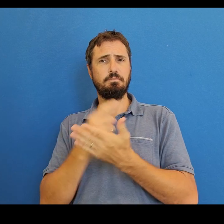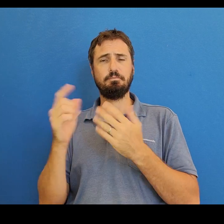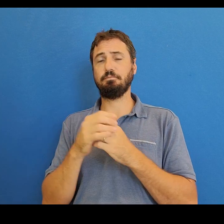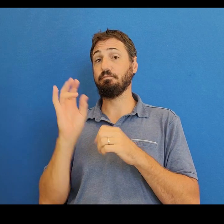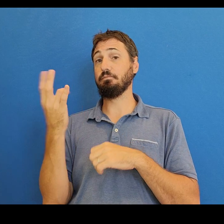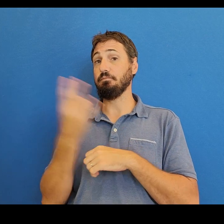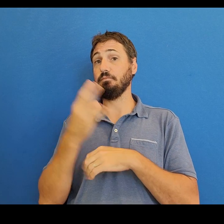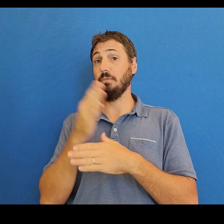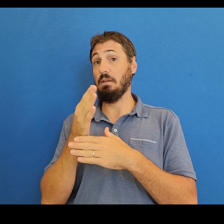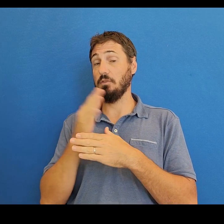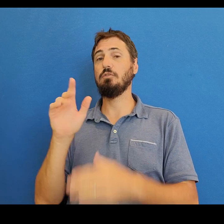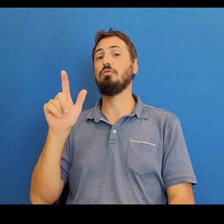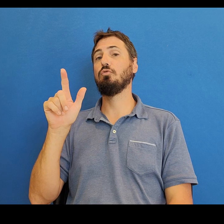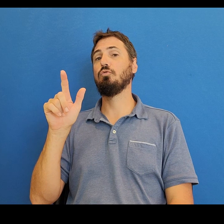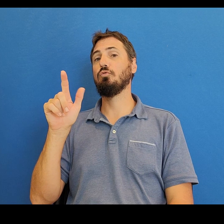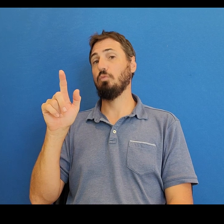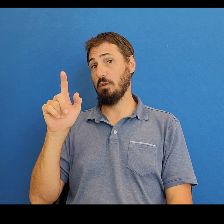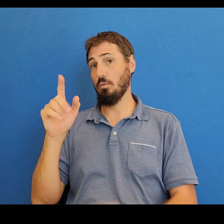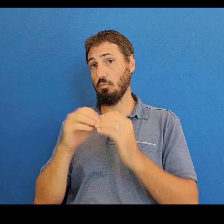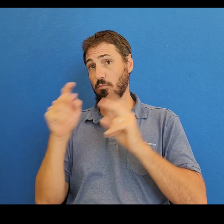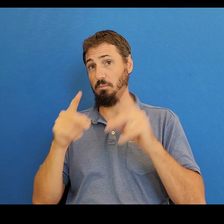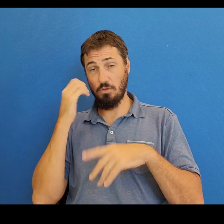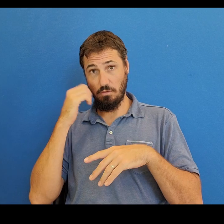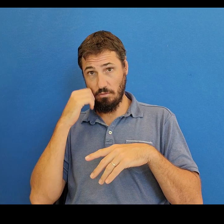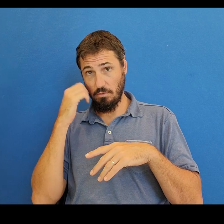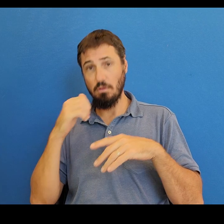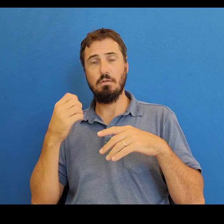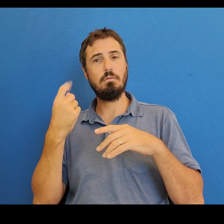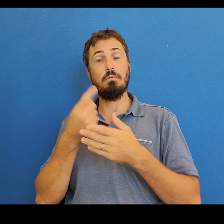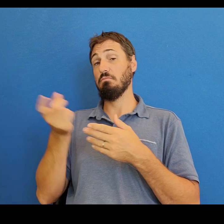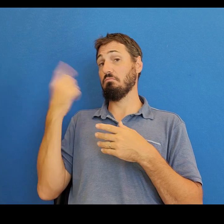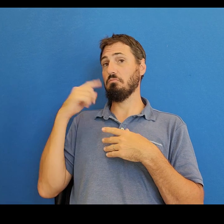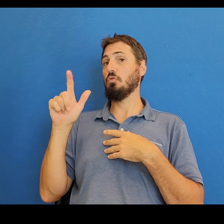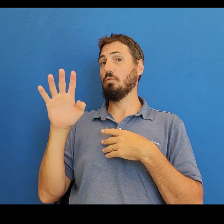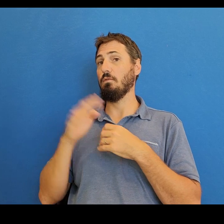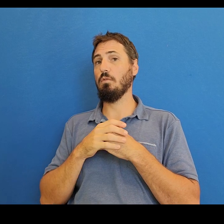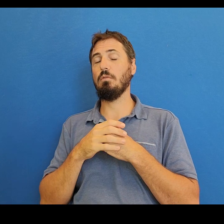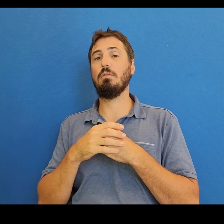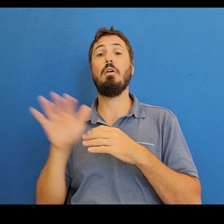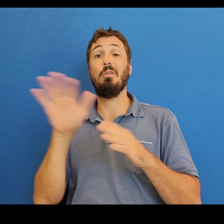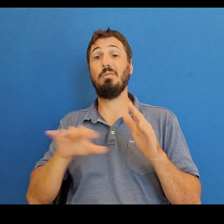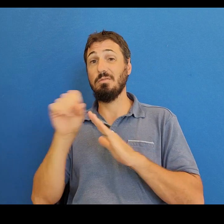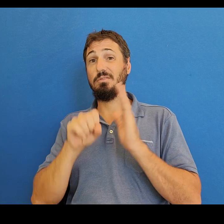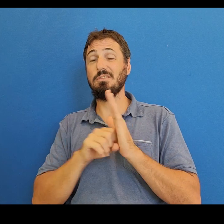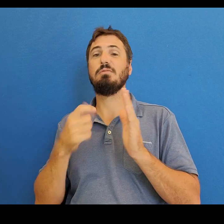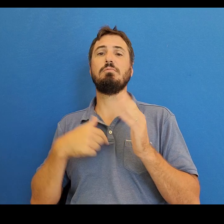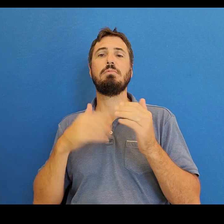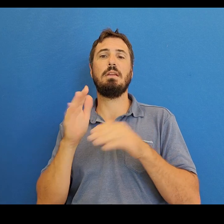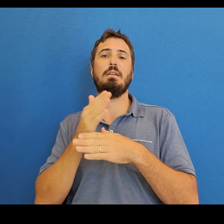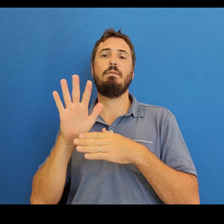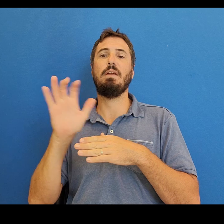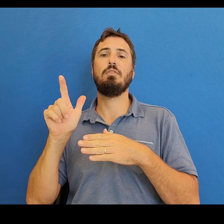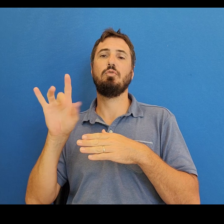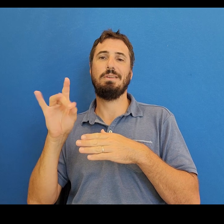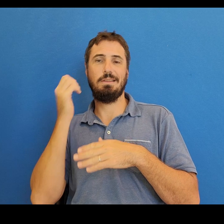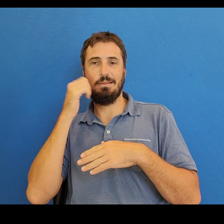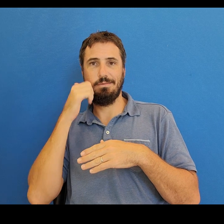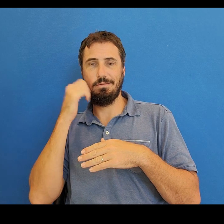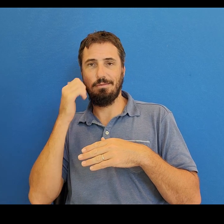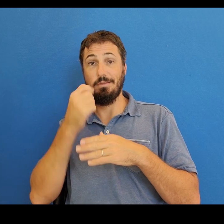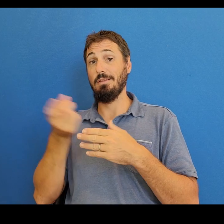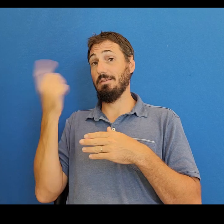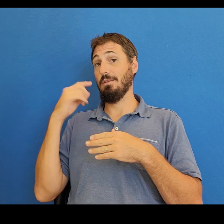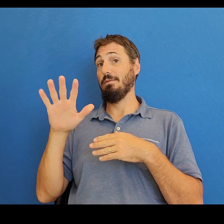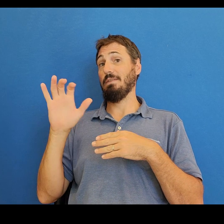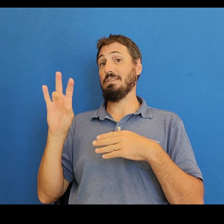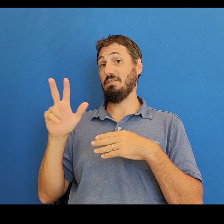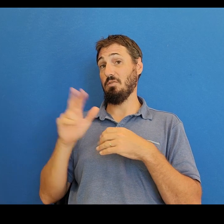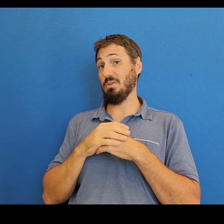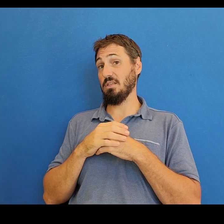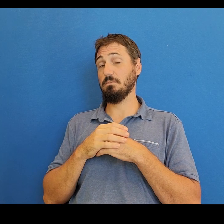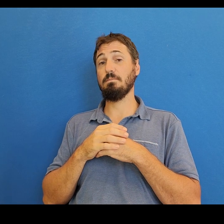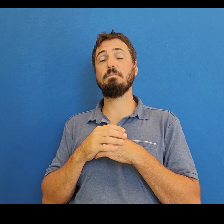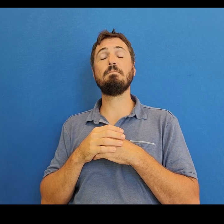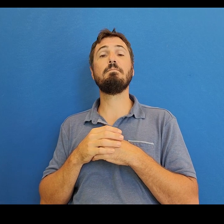Kaua‘i’s seven-day average is at 21 cases a day, down from 24 cases last week. Statewide, the average is 528 cases a day, down from 573 the week before.